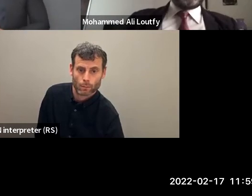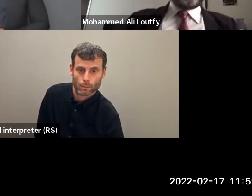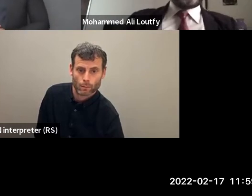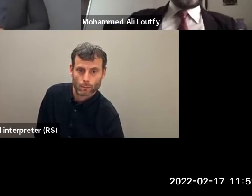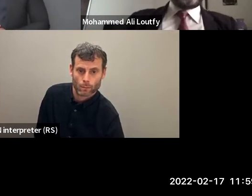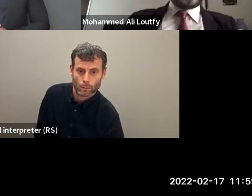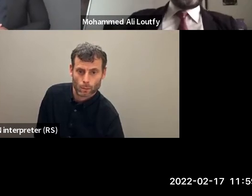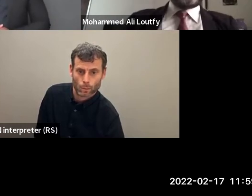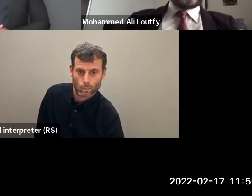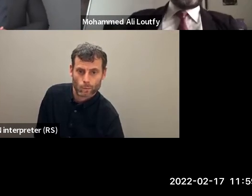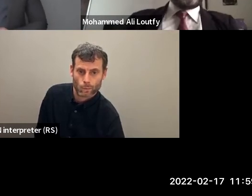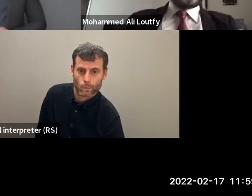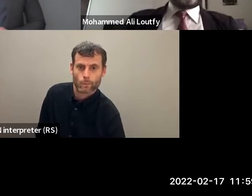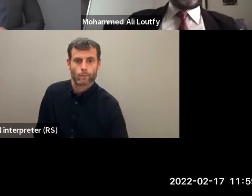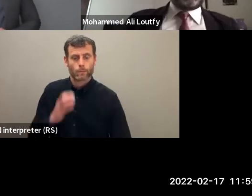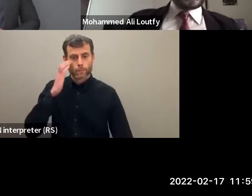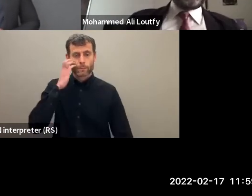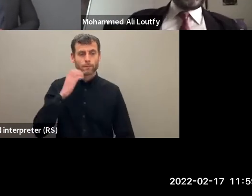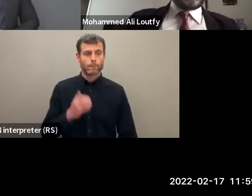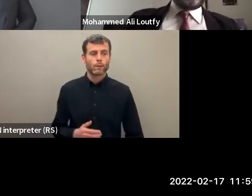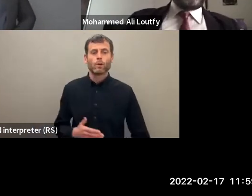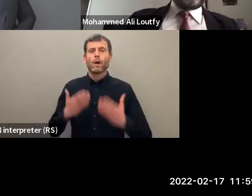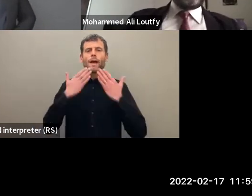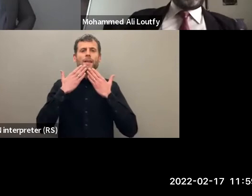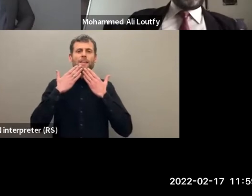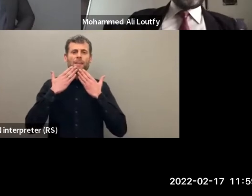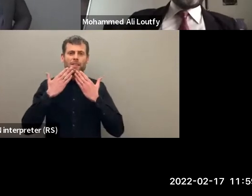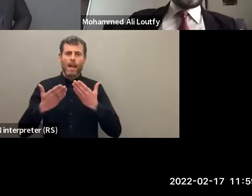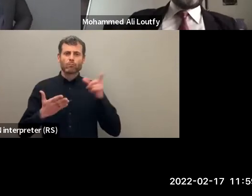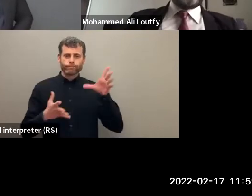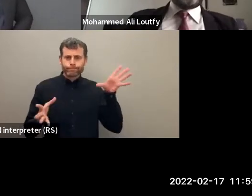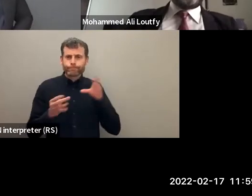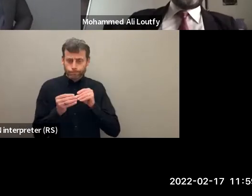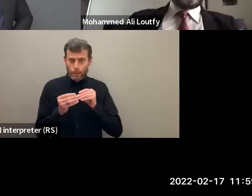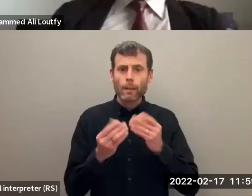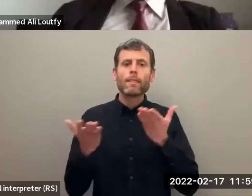Eric Ngondi: Their data challenges, of course, finding or for including for inclusion.